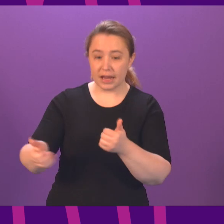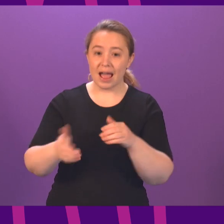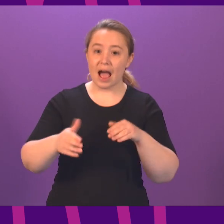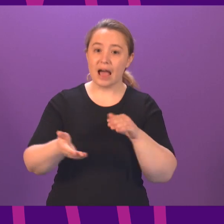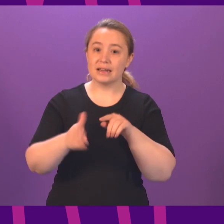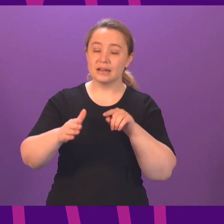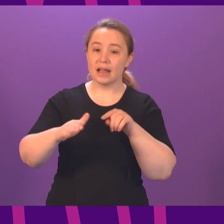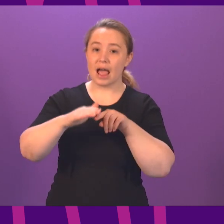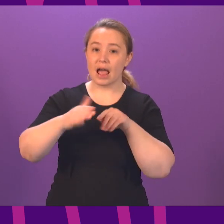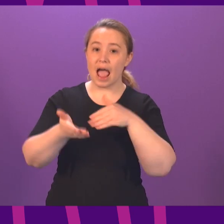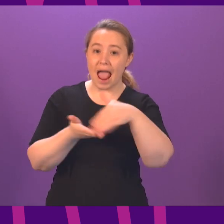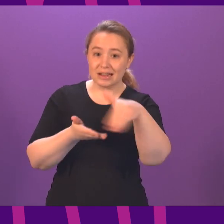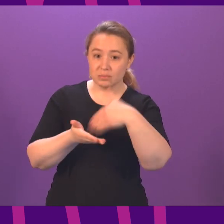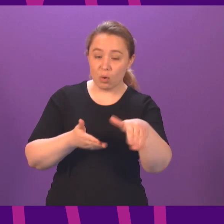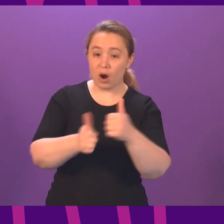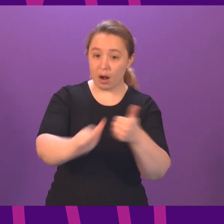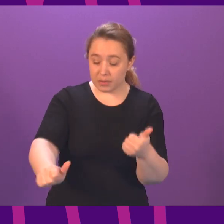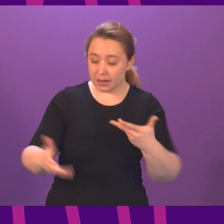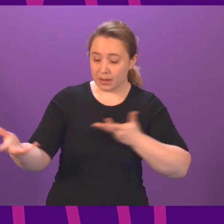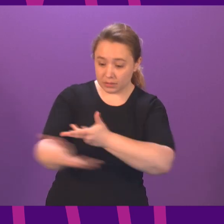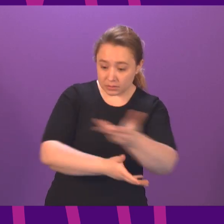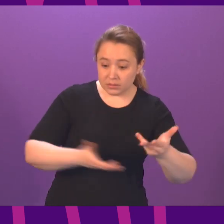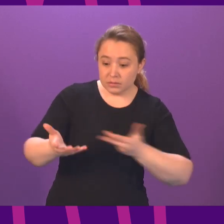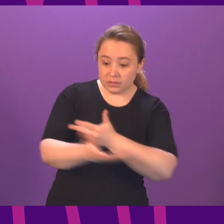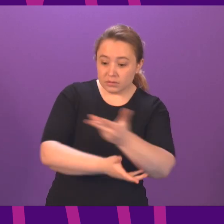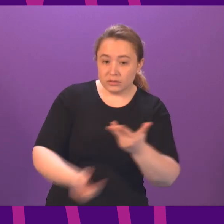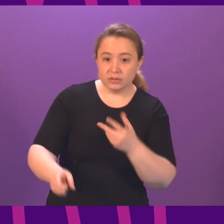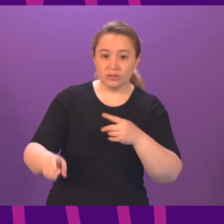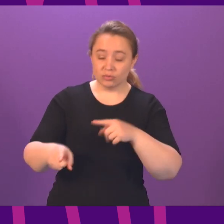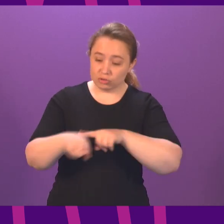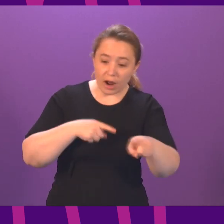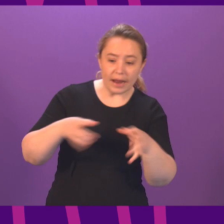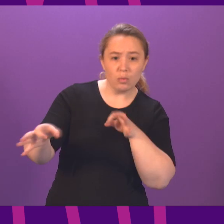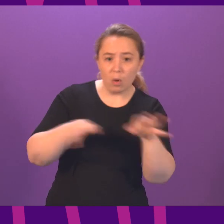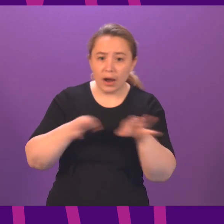that we can to help with the extreme difficulties that they have been facing since the end of